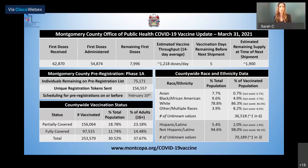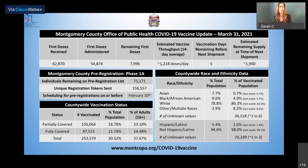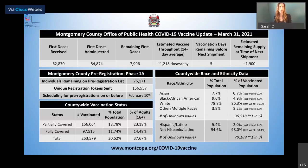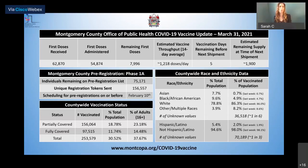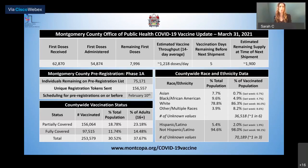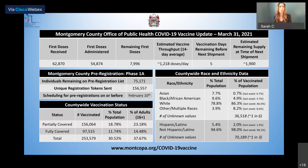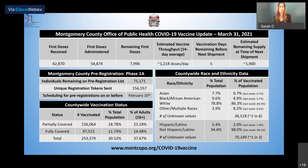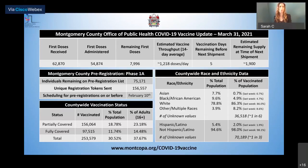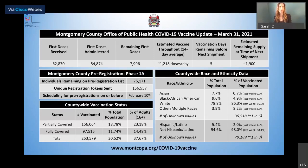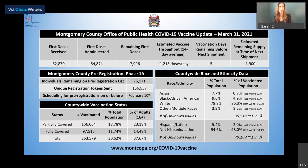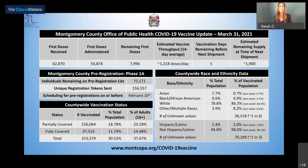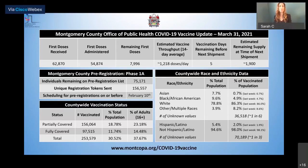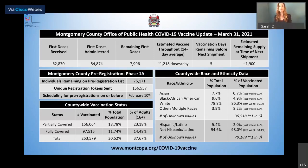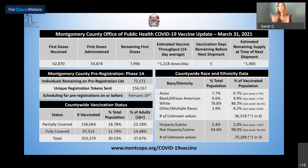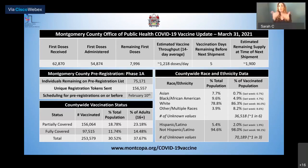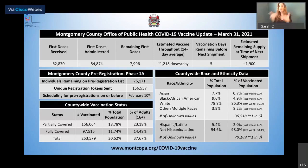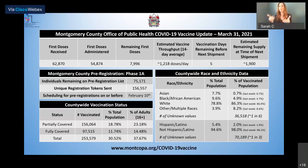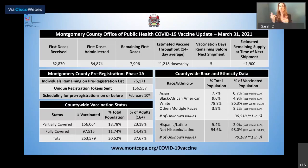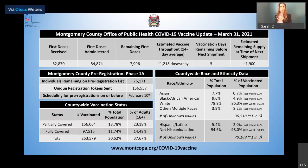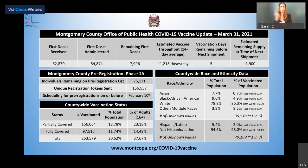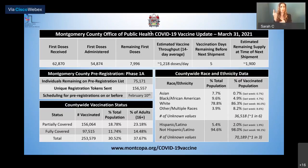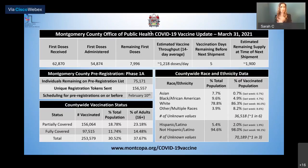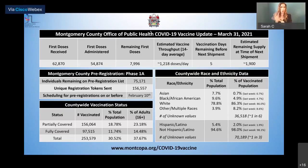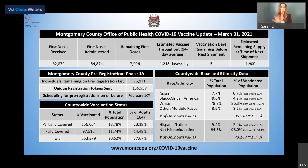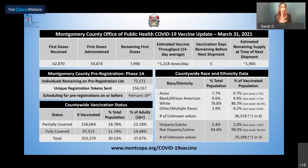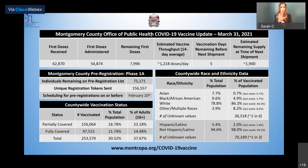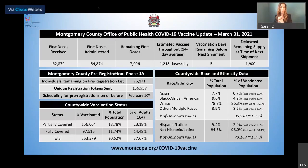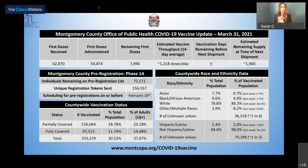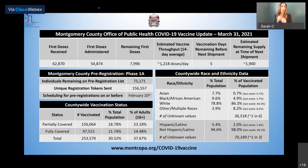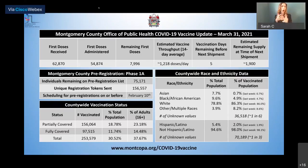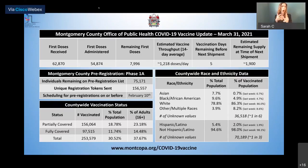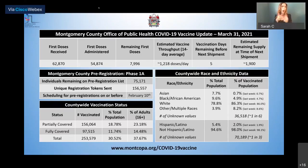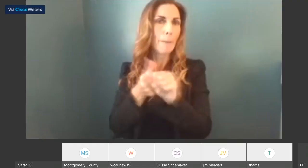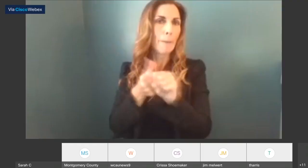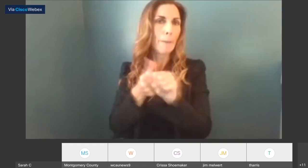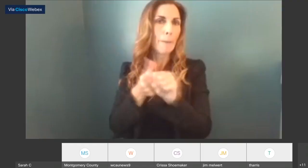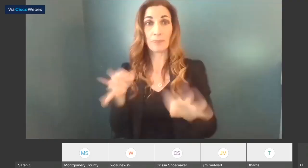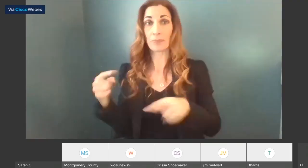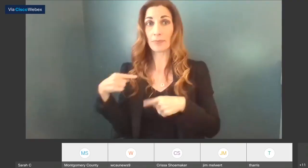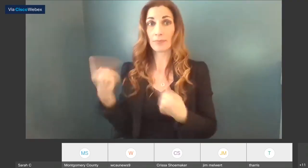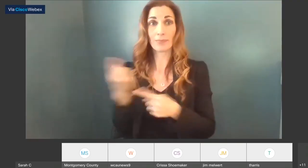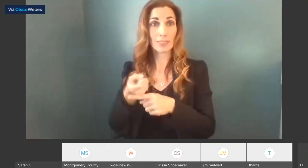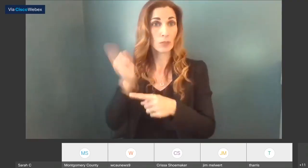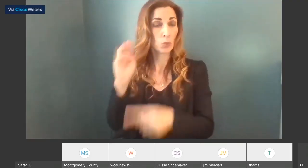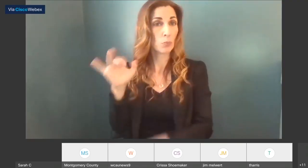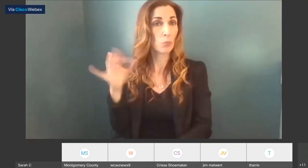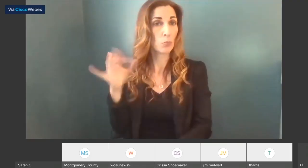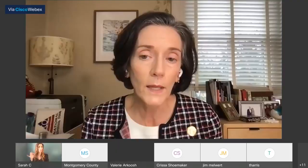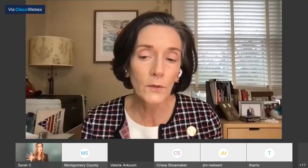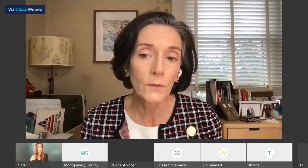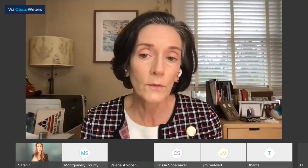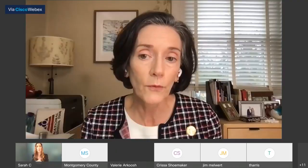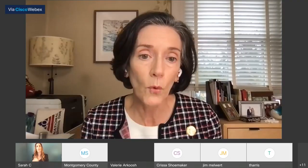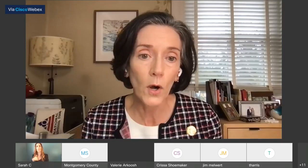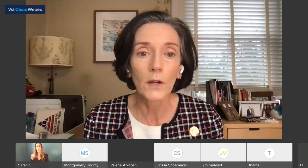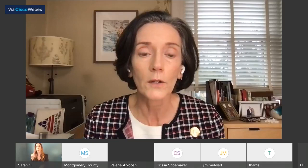Moving on to our regular updates. Since the March 24th press briefing, we have 1,304 new